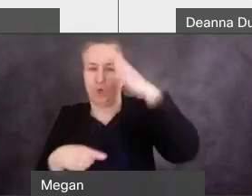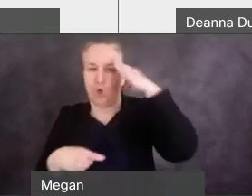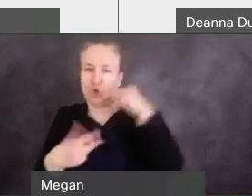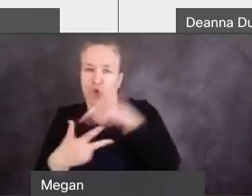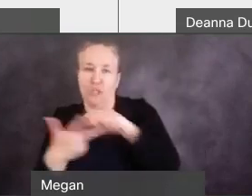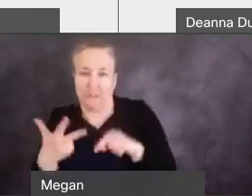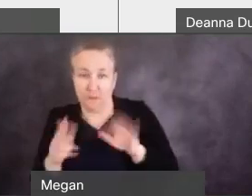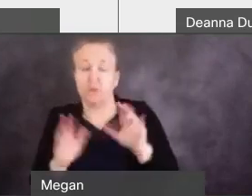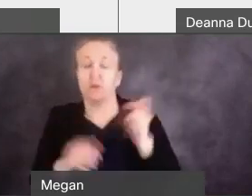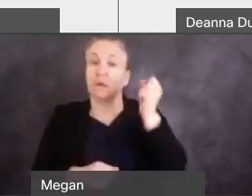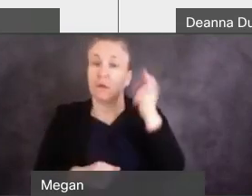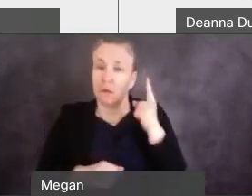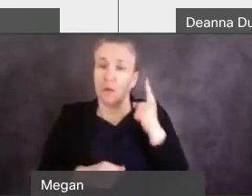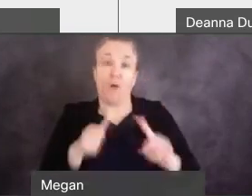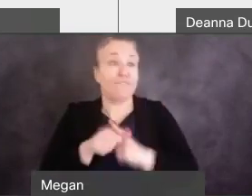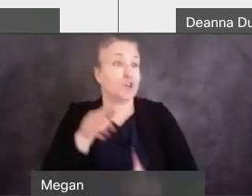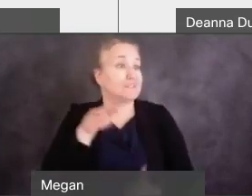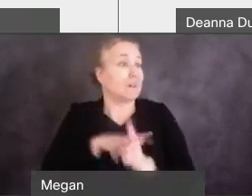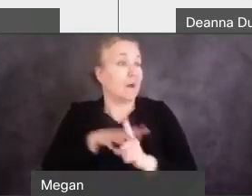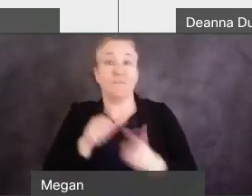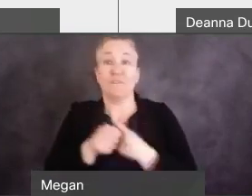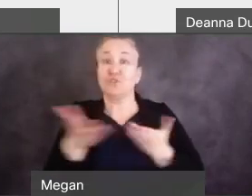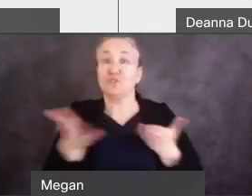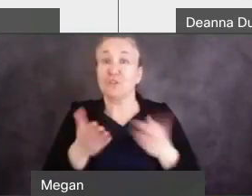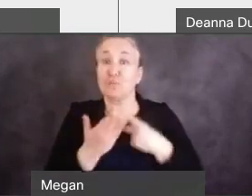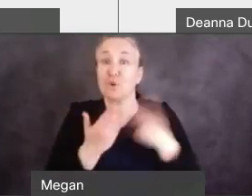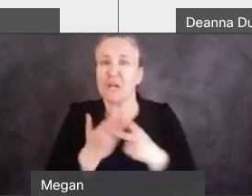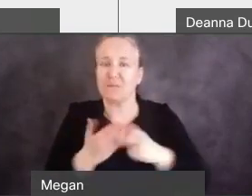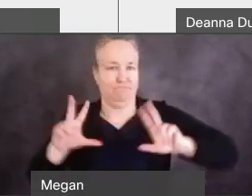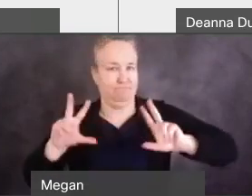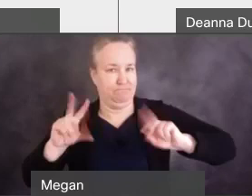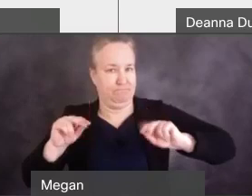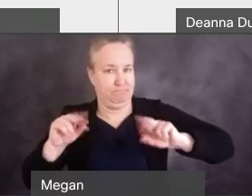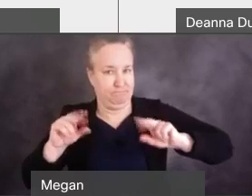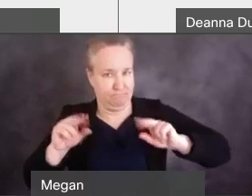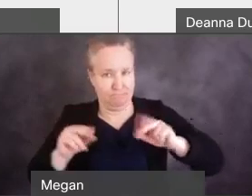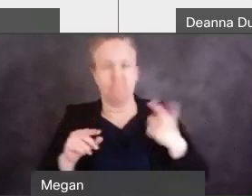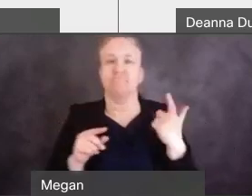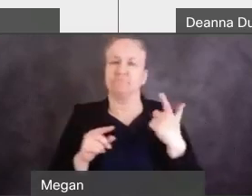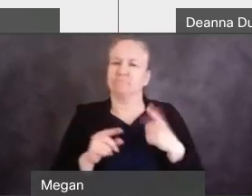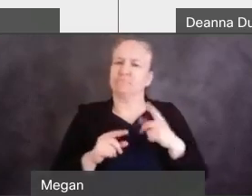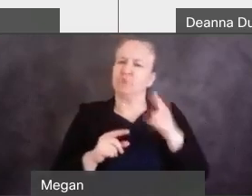not a first-come, first-served program. Grants will be awarded on a rolling basis and the application